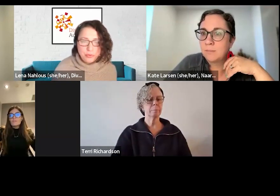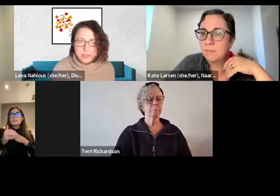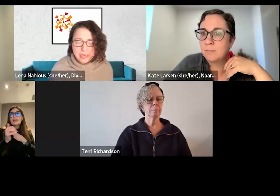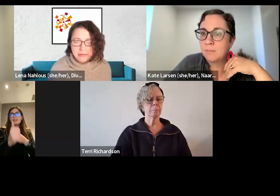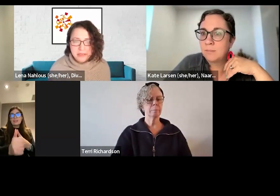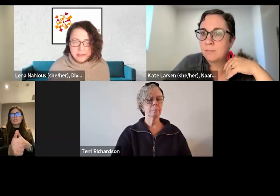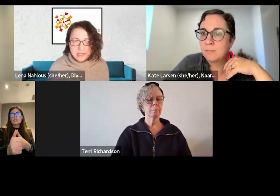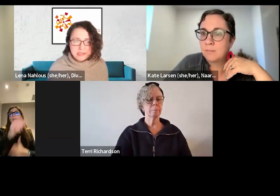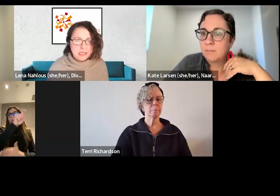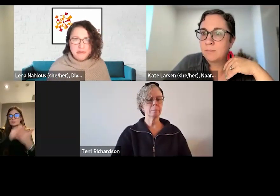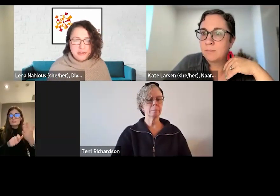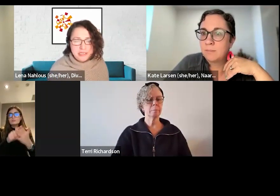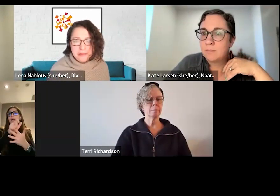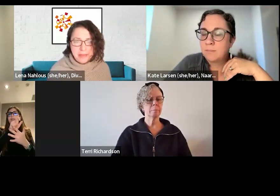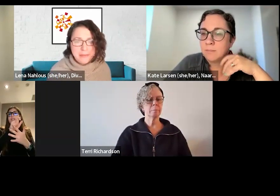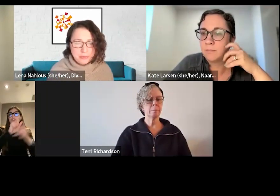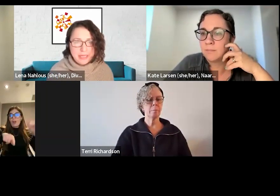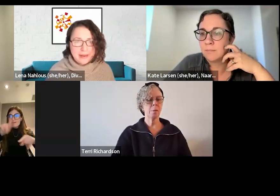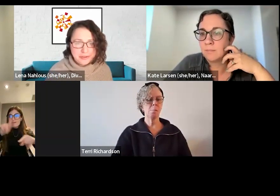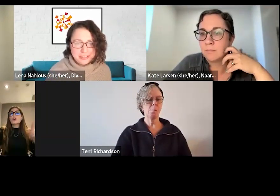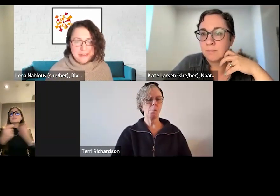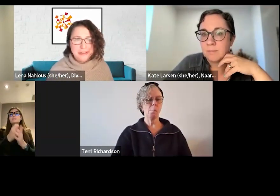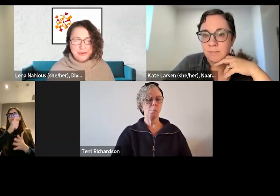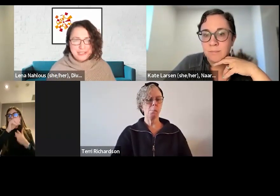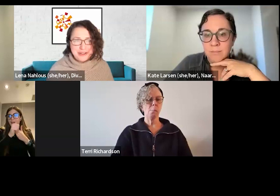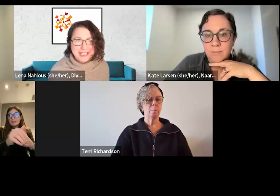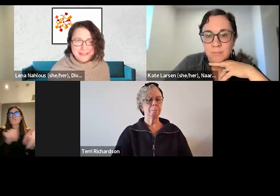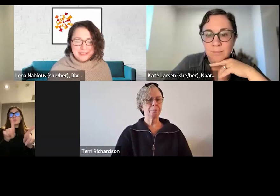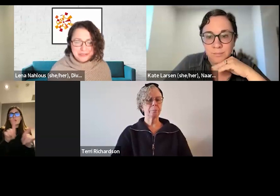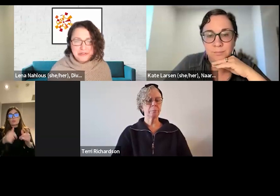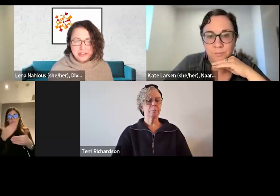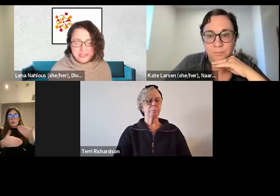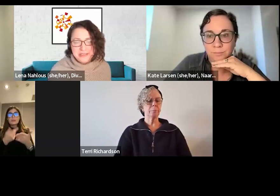would just introducing payment without actually redesigning the structures and dealing with